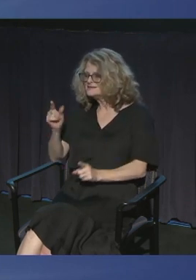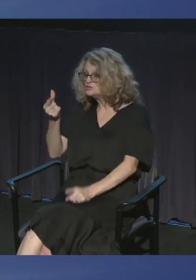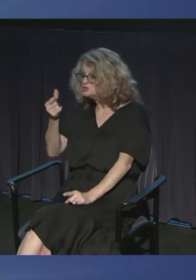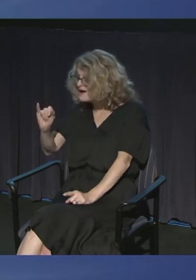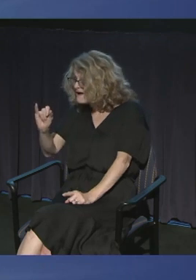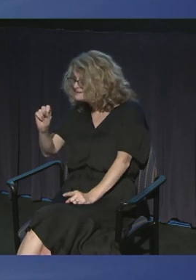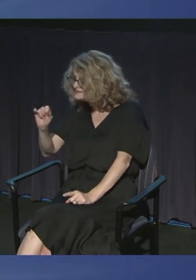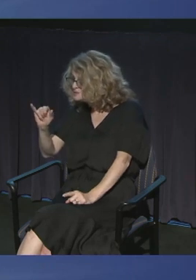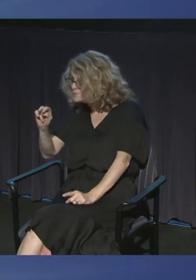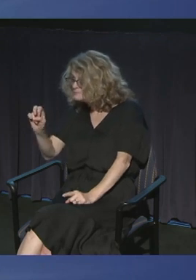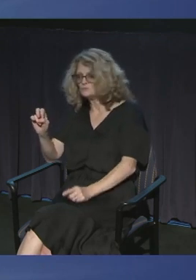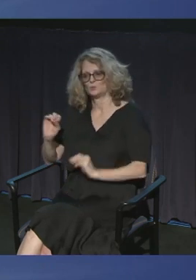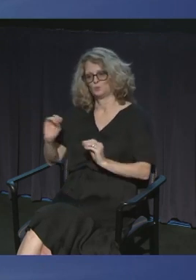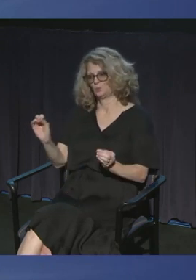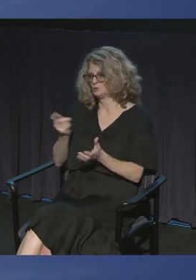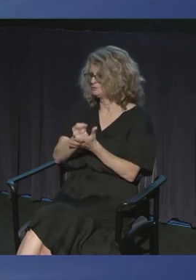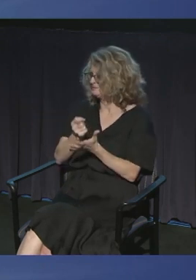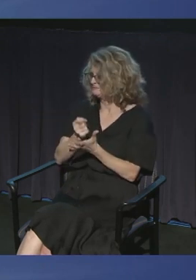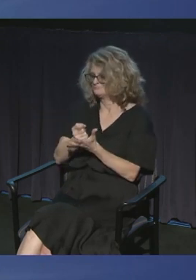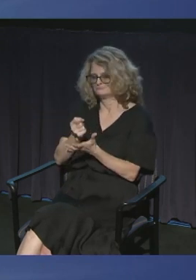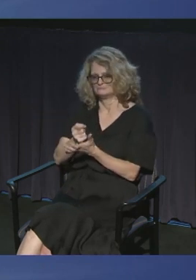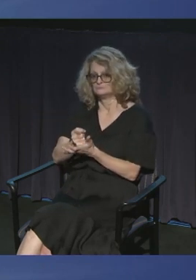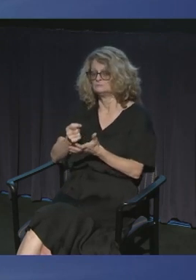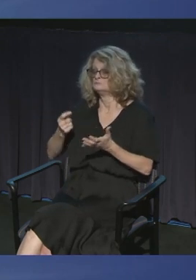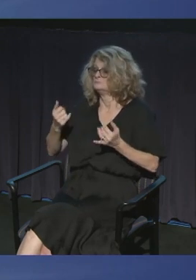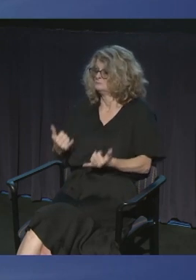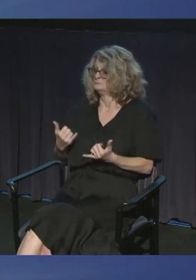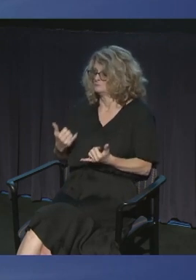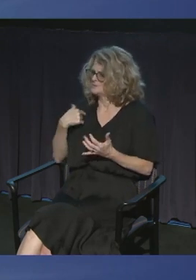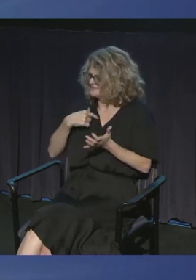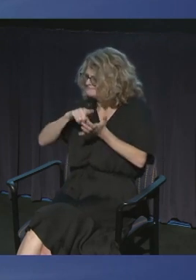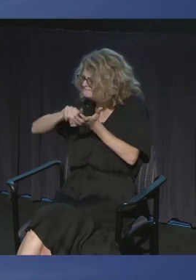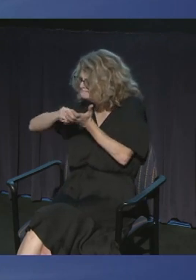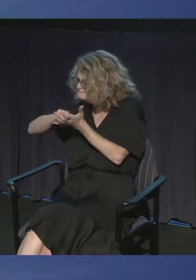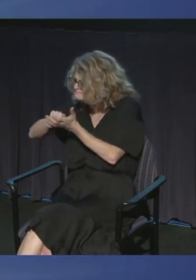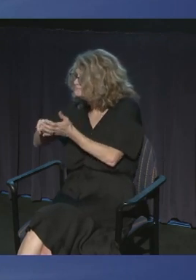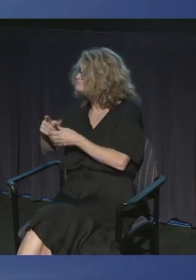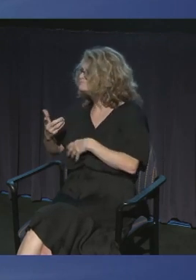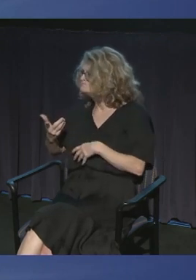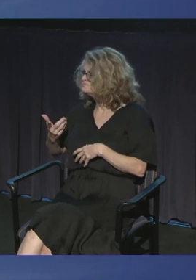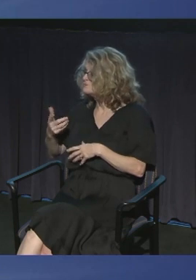RADIATION SYNDROME IN THE HEMOPLOTTING SYSTEM. NO THERAPY FOR THE GR SYNDROME AND WE ARE LOOKING AT SOME OF THESE